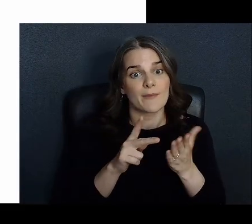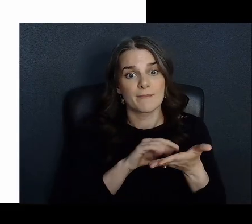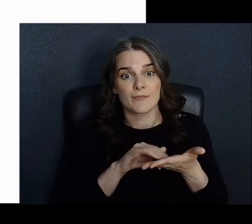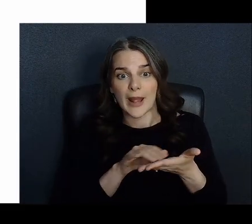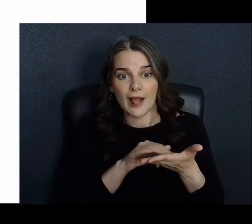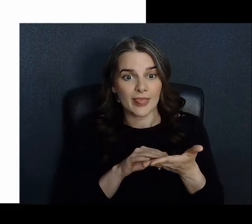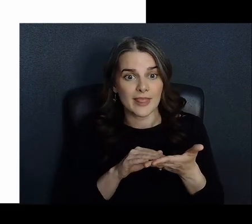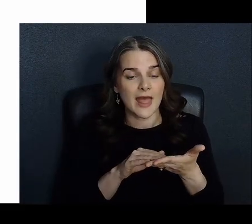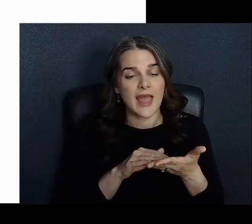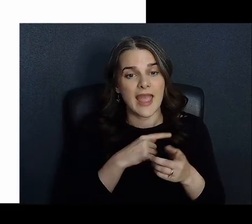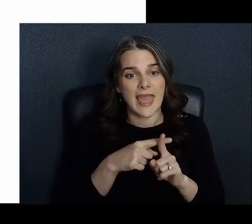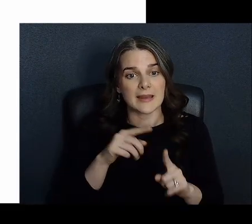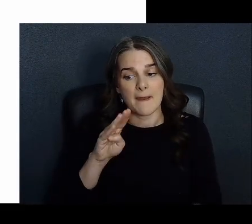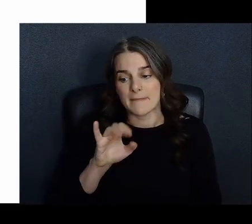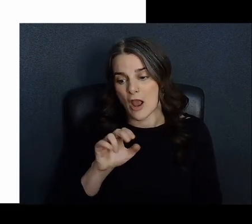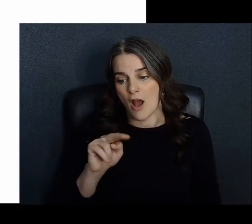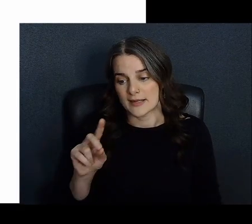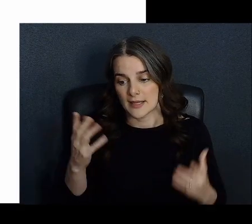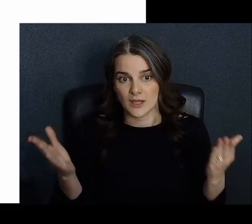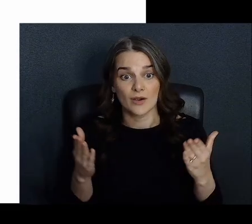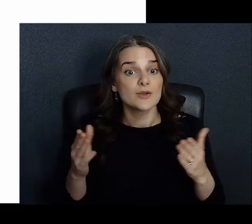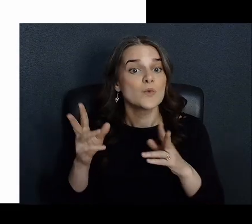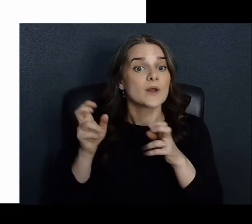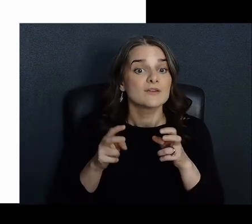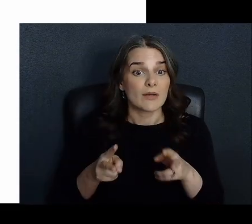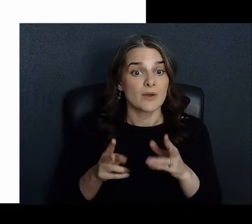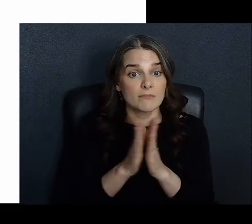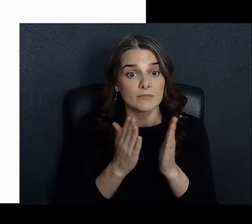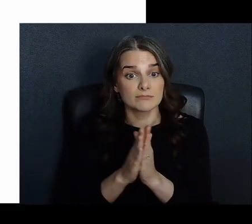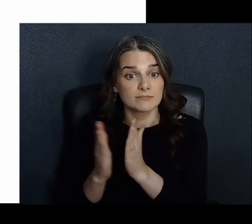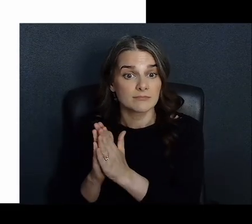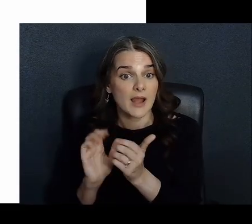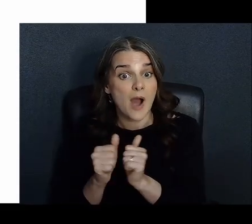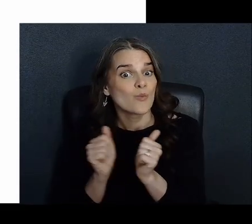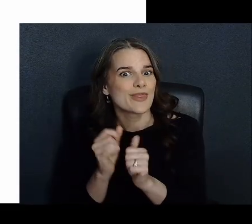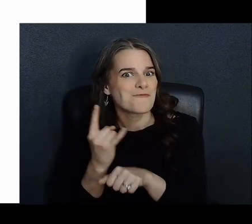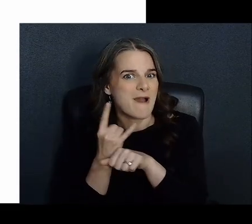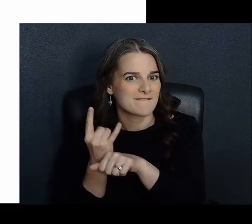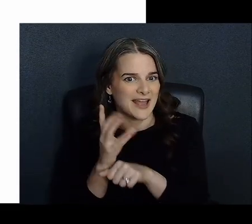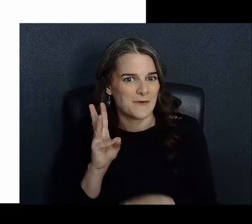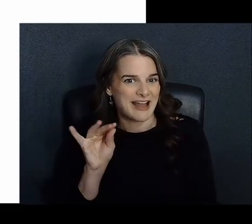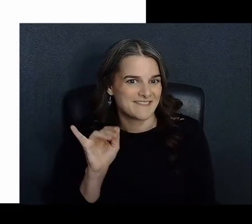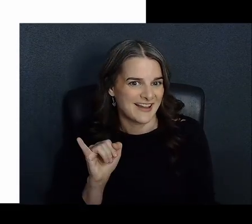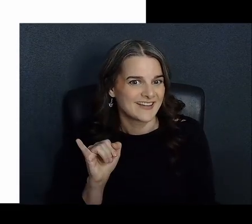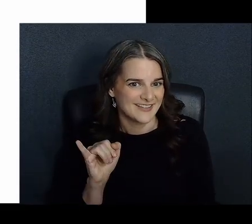You can download books directly by using their Wi-Fi. You can also connect it to the computer